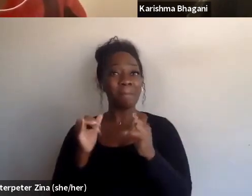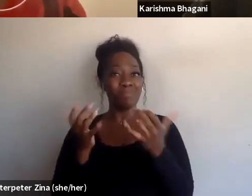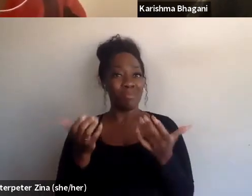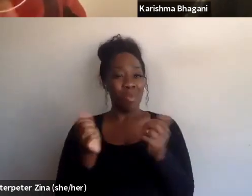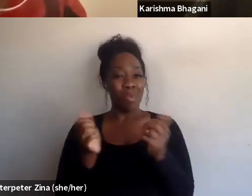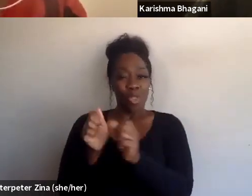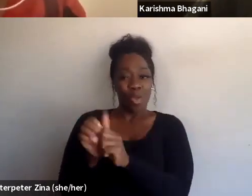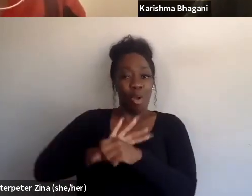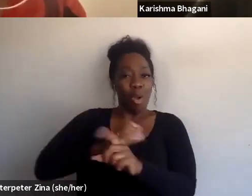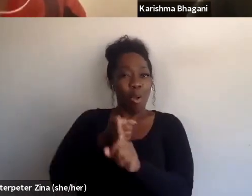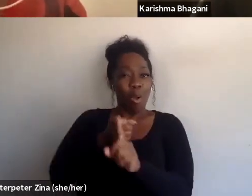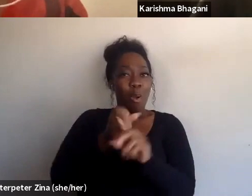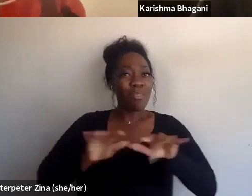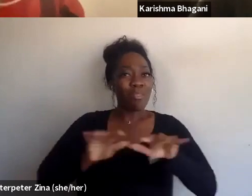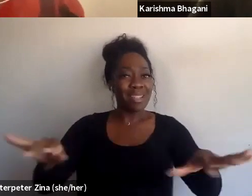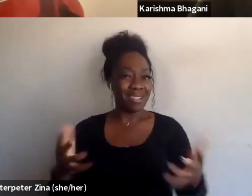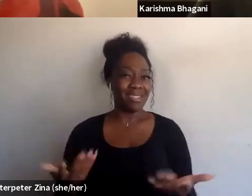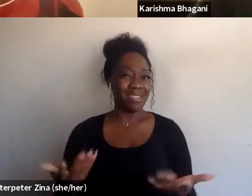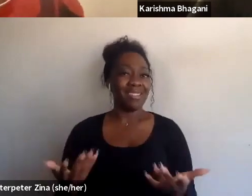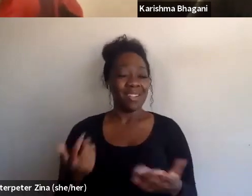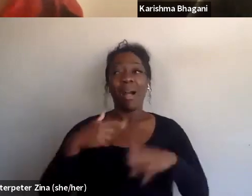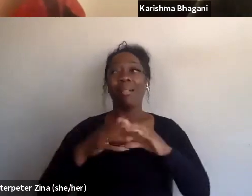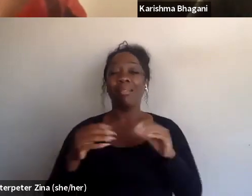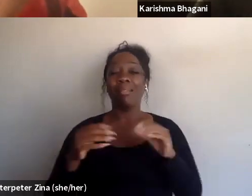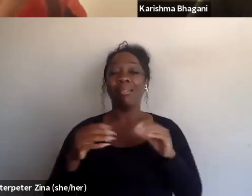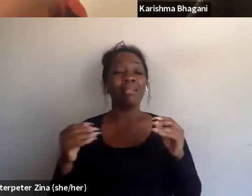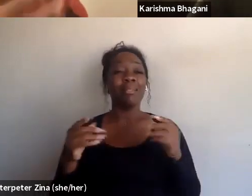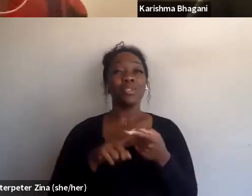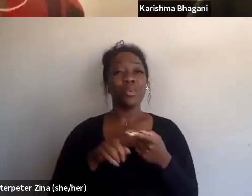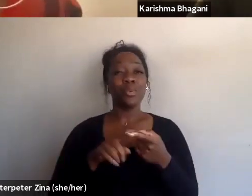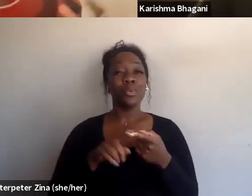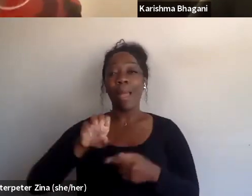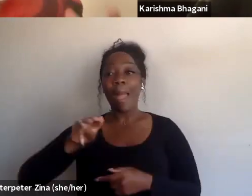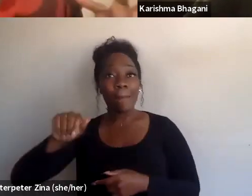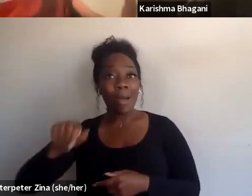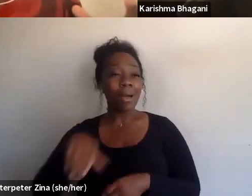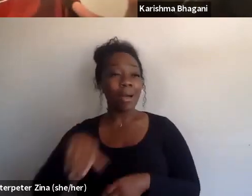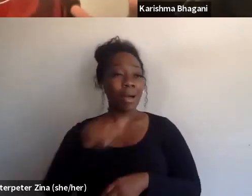I would say to to Emma and everyone else that, you know, it was really a counseling session for me.